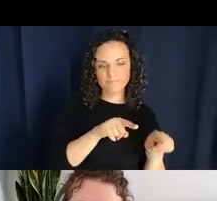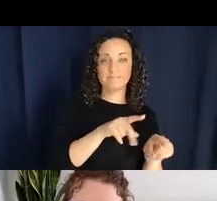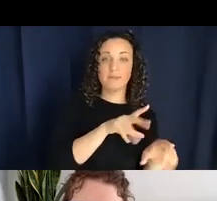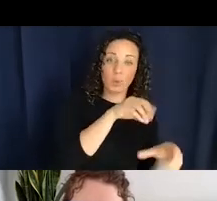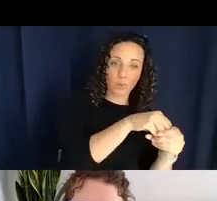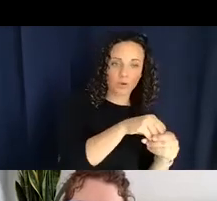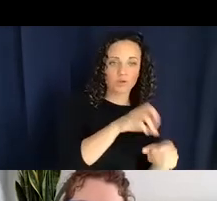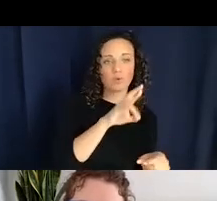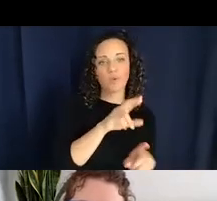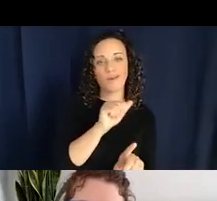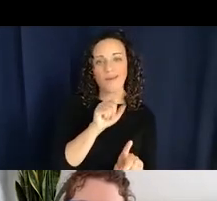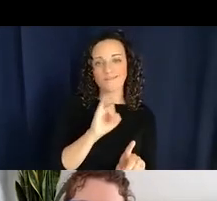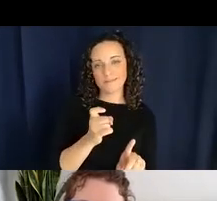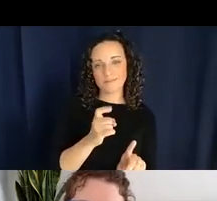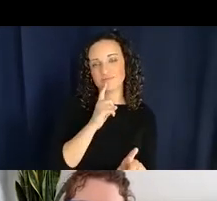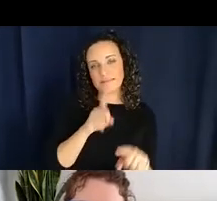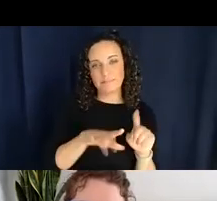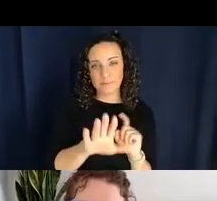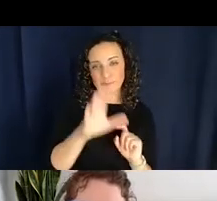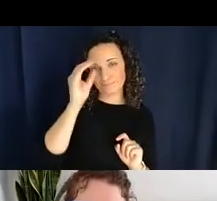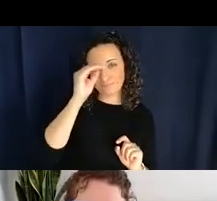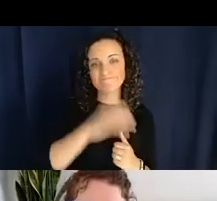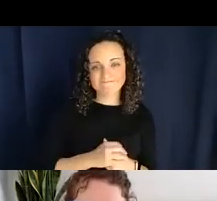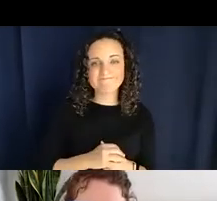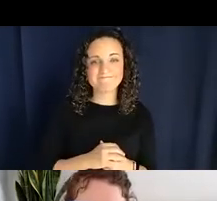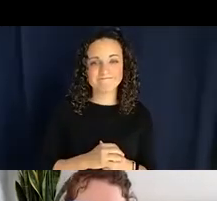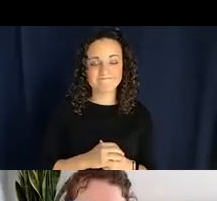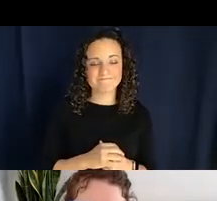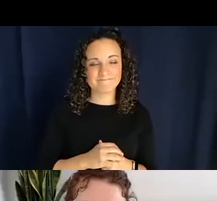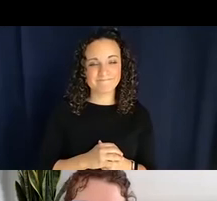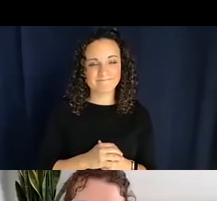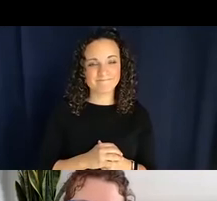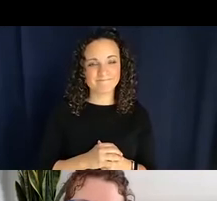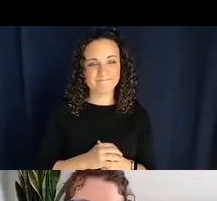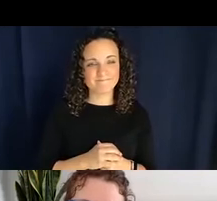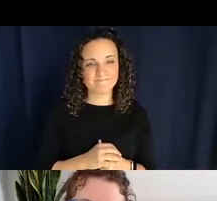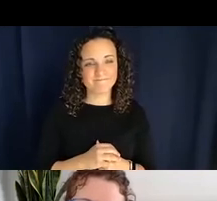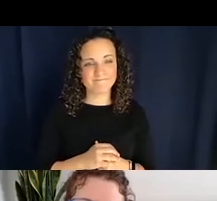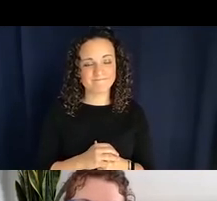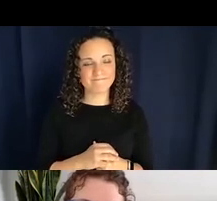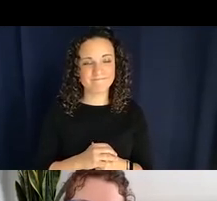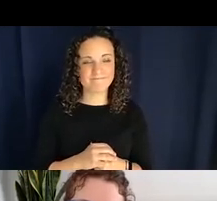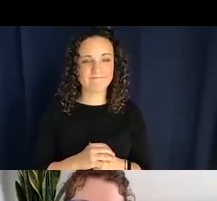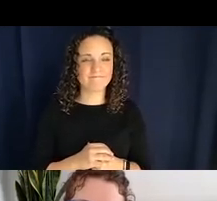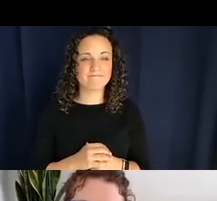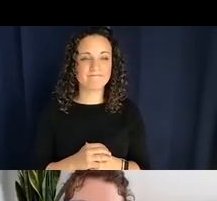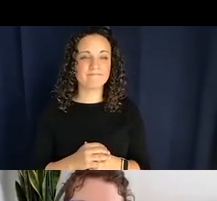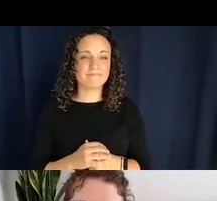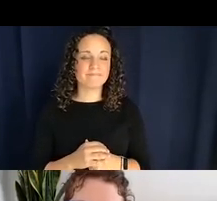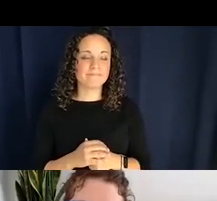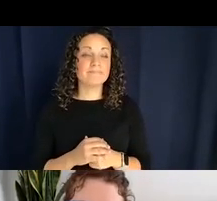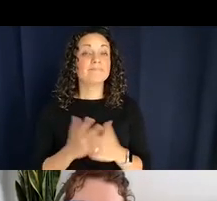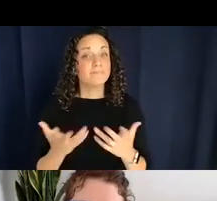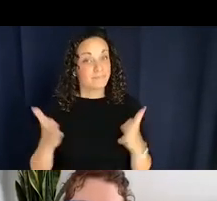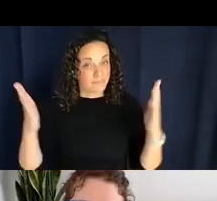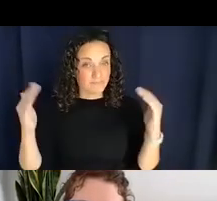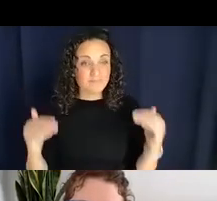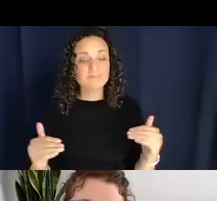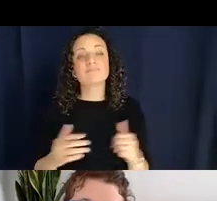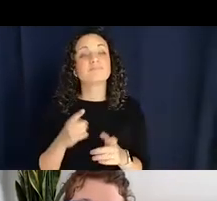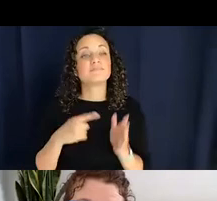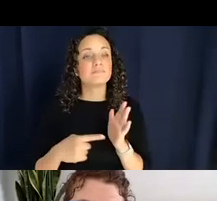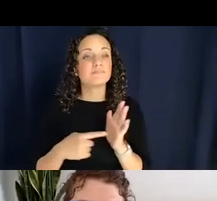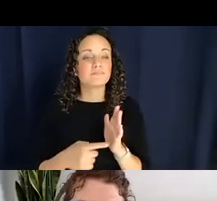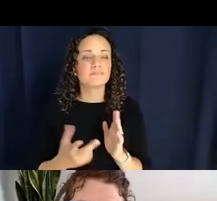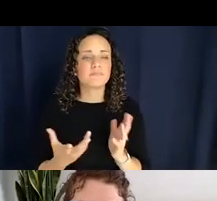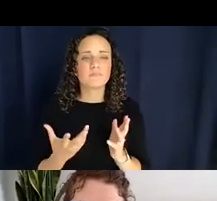So okay, moving on to the next example – in what types of morphosyntactic constructions